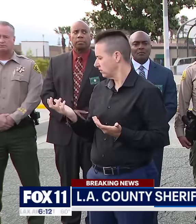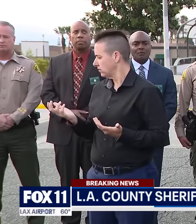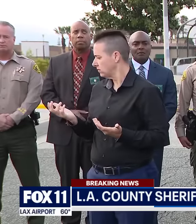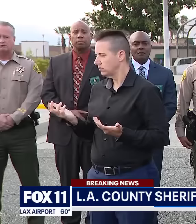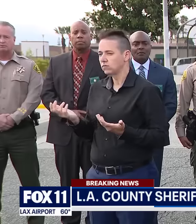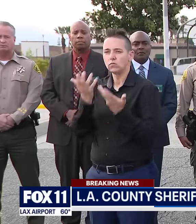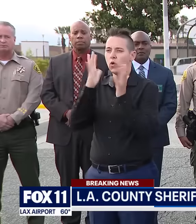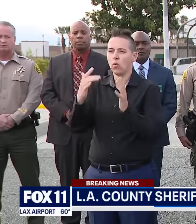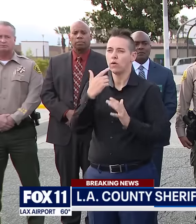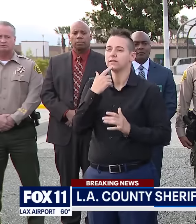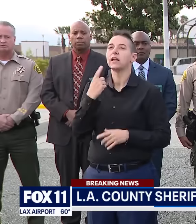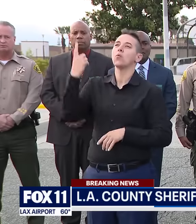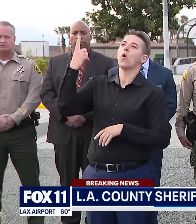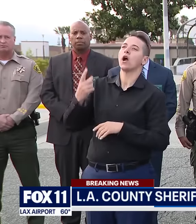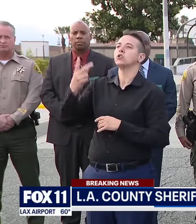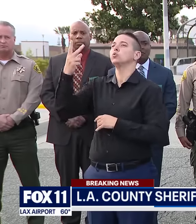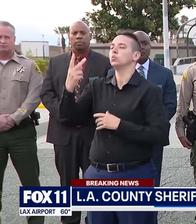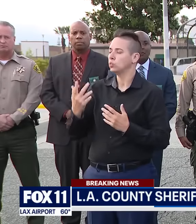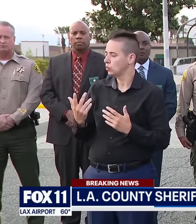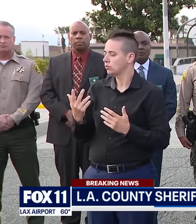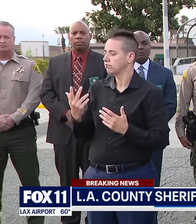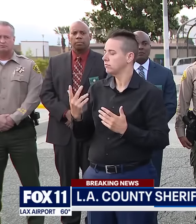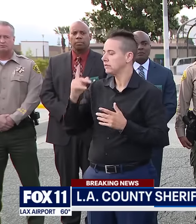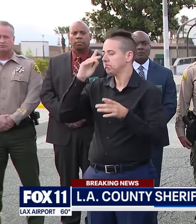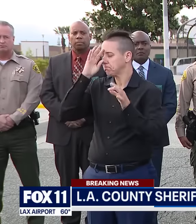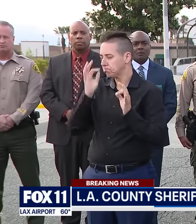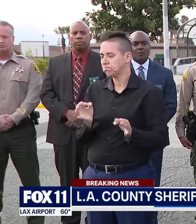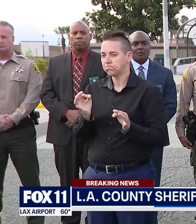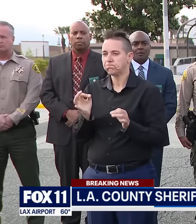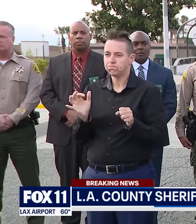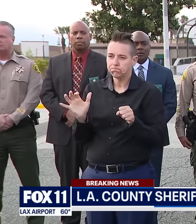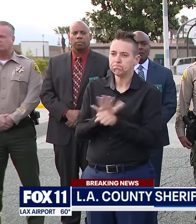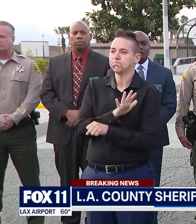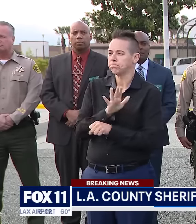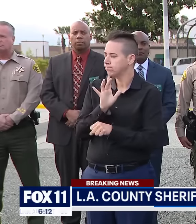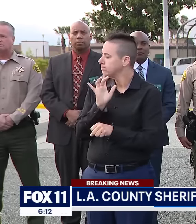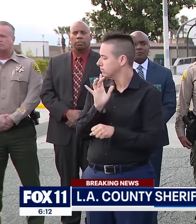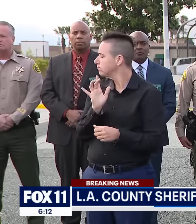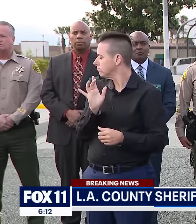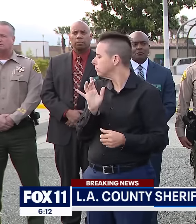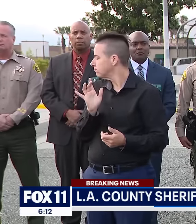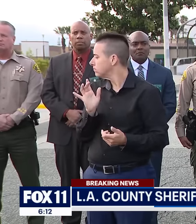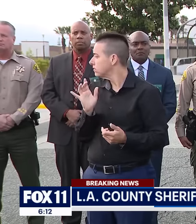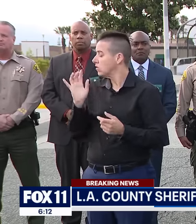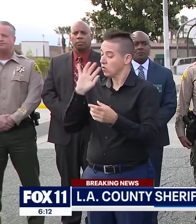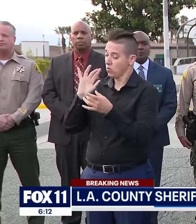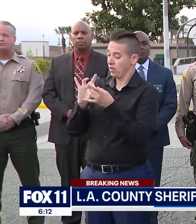back, how many shots were fired, will establish that, behind me, you're seeing a very active